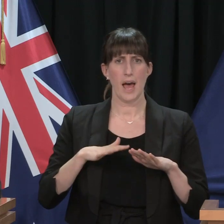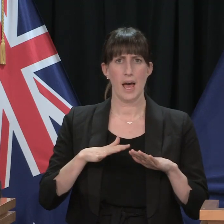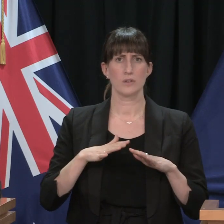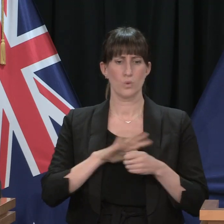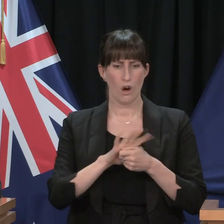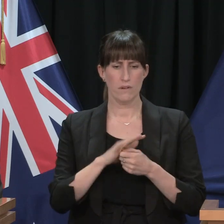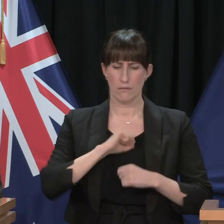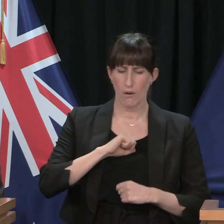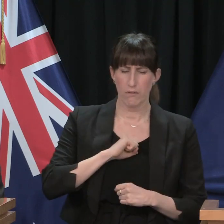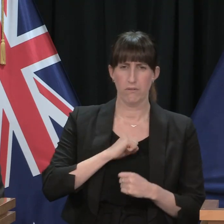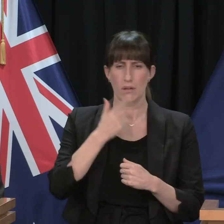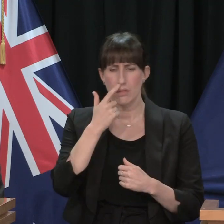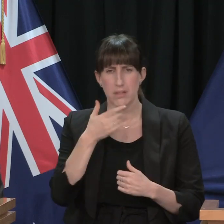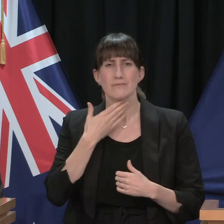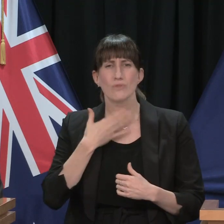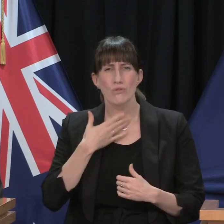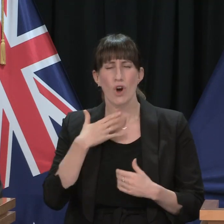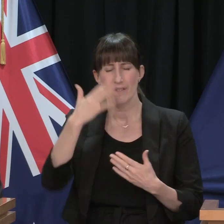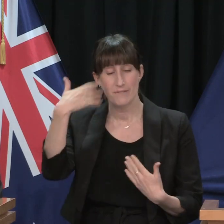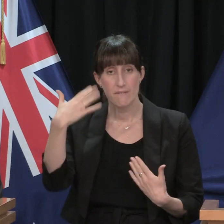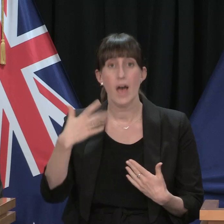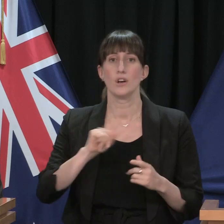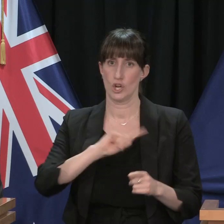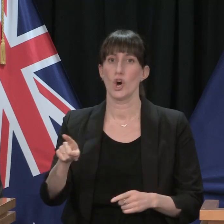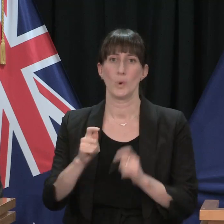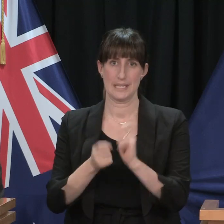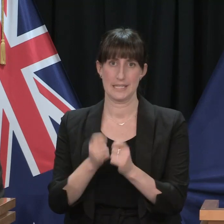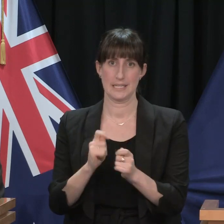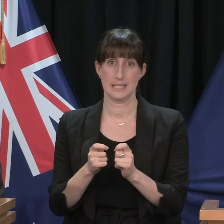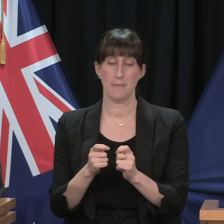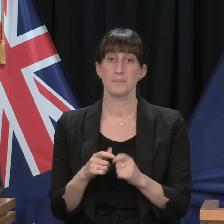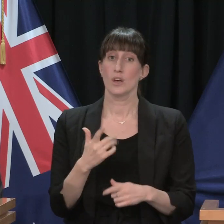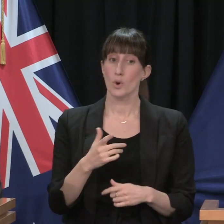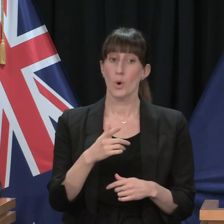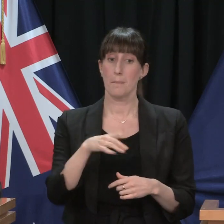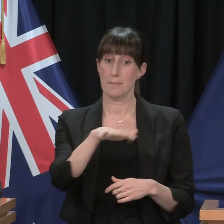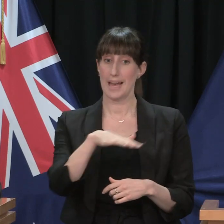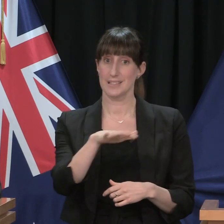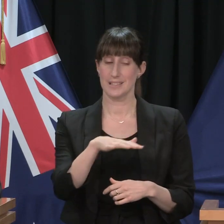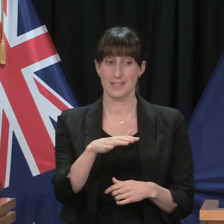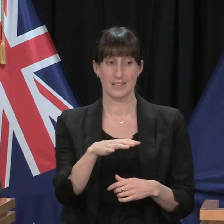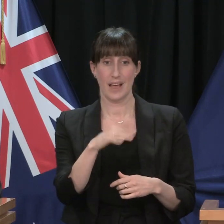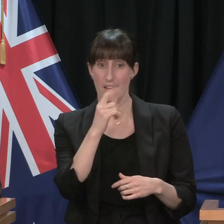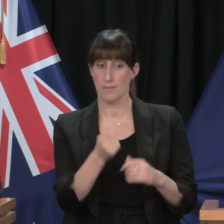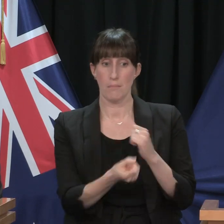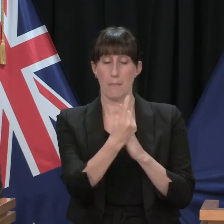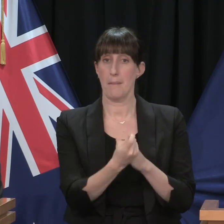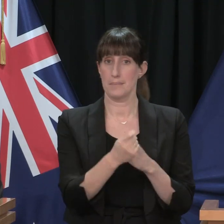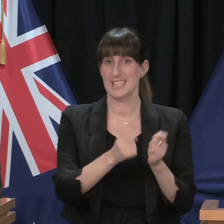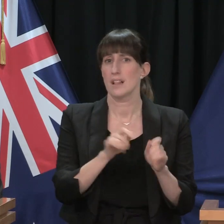COVID-19-related symptoms should be seeking a test. That will be complemented by